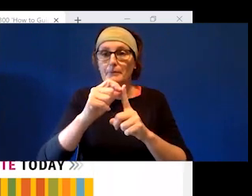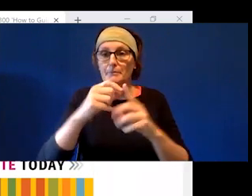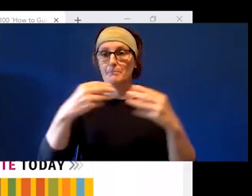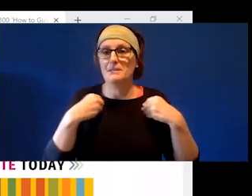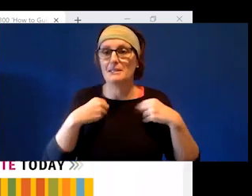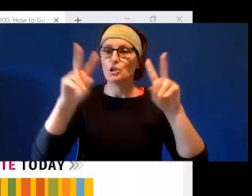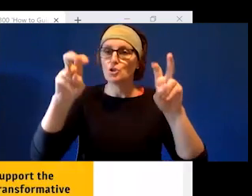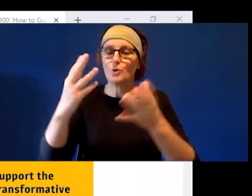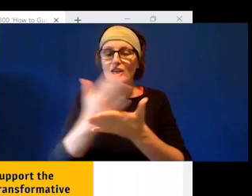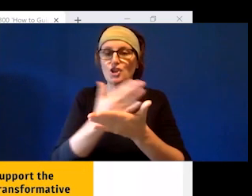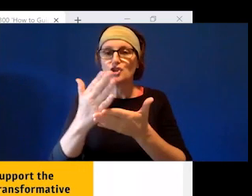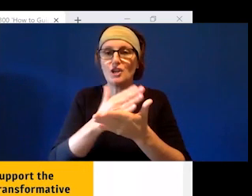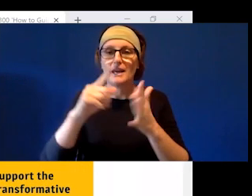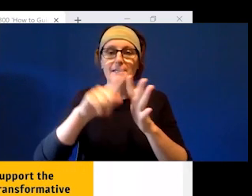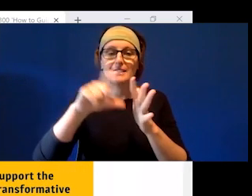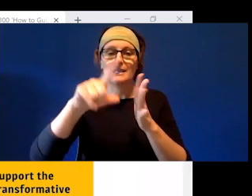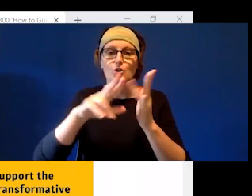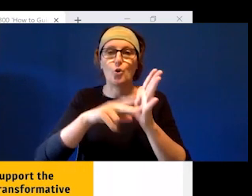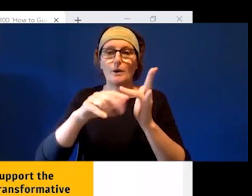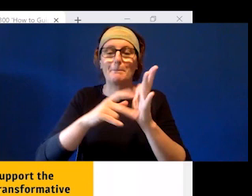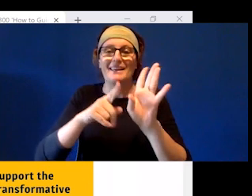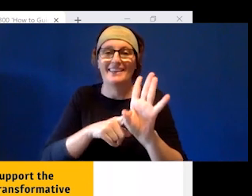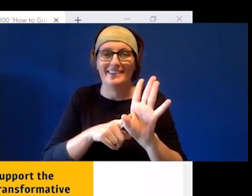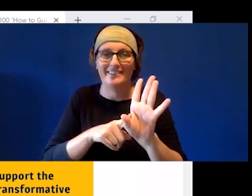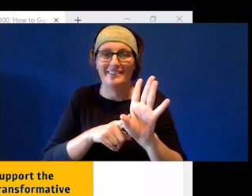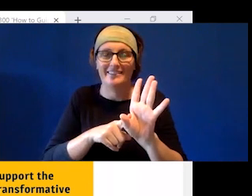You don't need to dig far to understand at the moment that